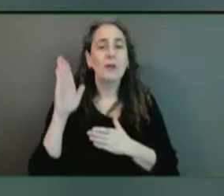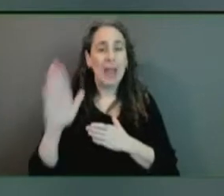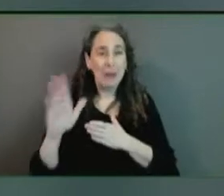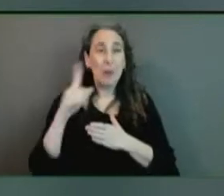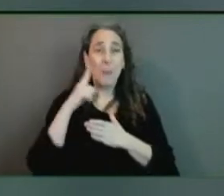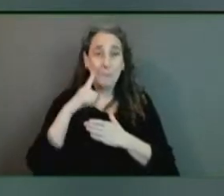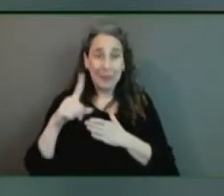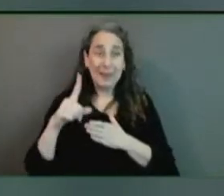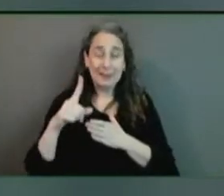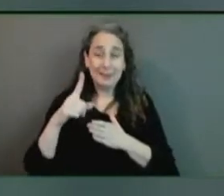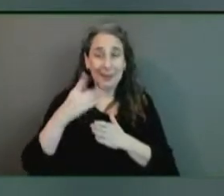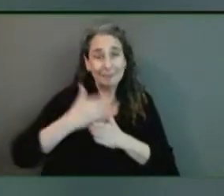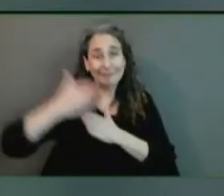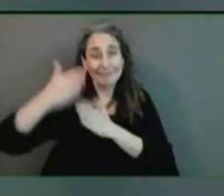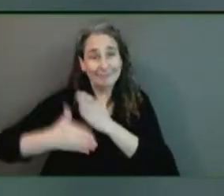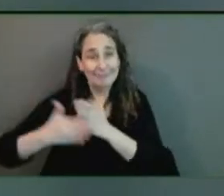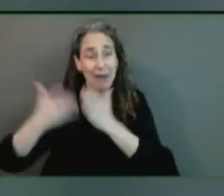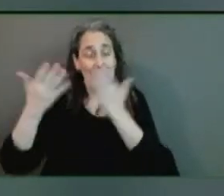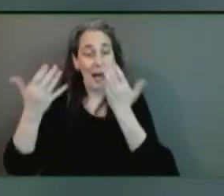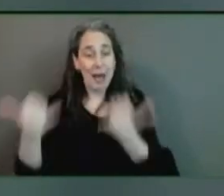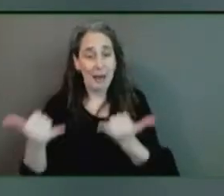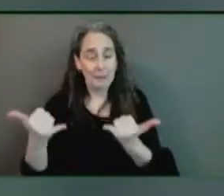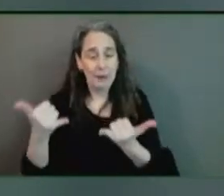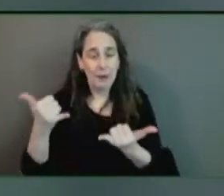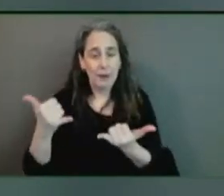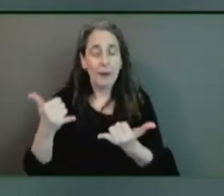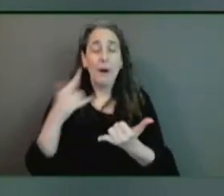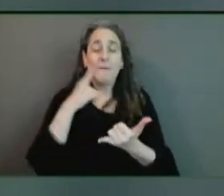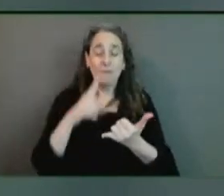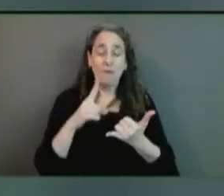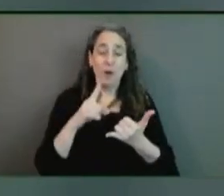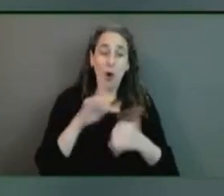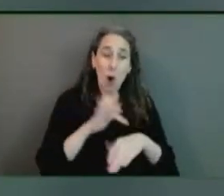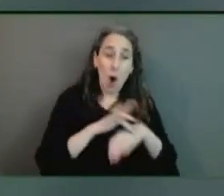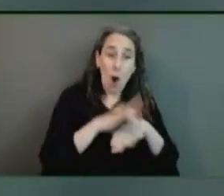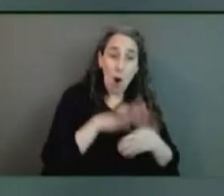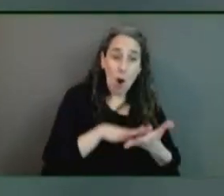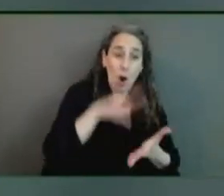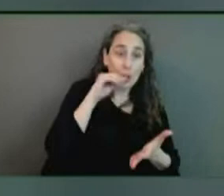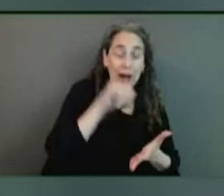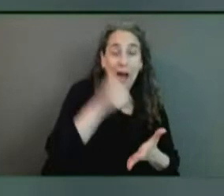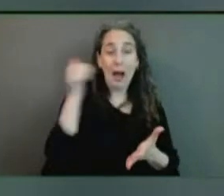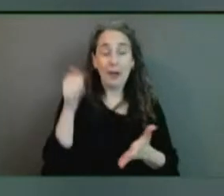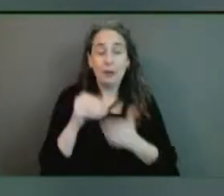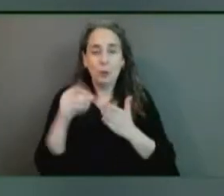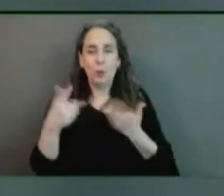on virtual much longer than we plan they were going to be some some some consequences today. In